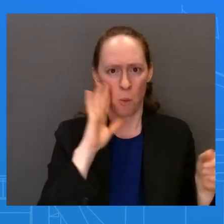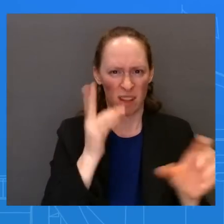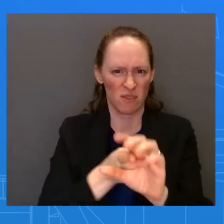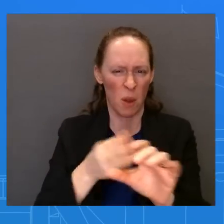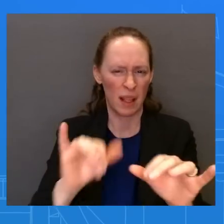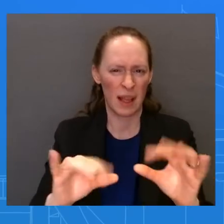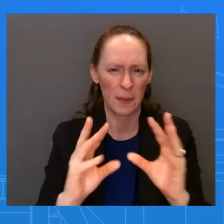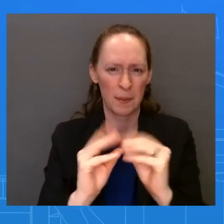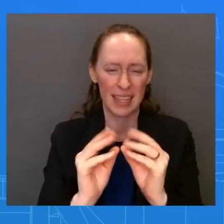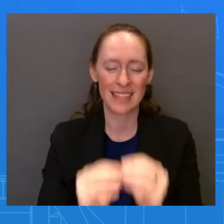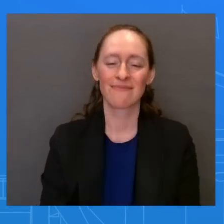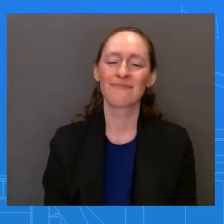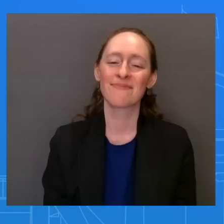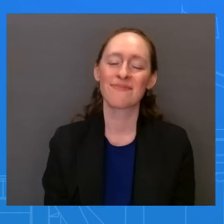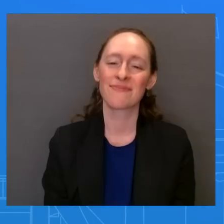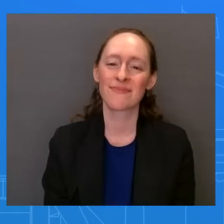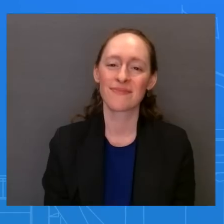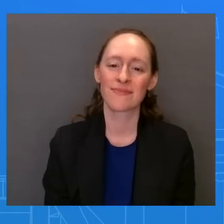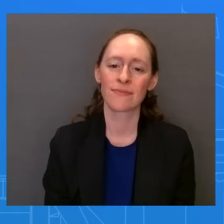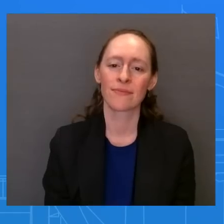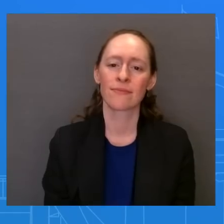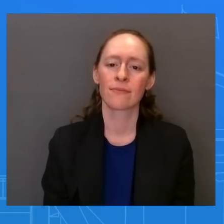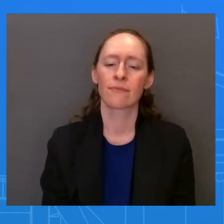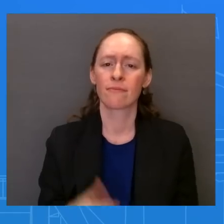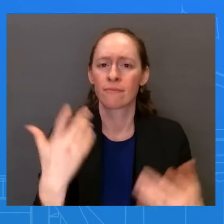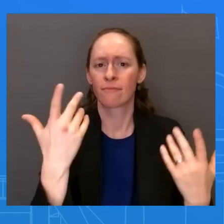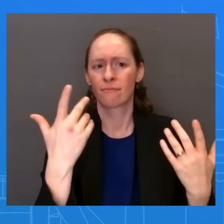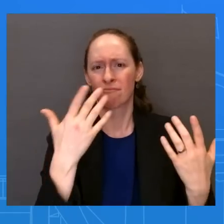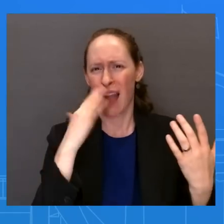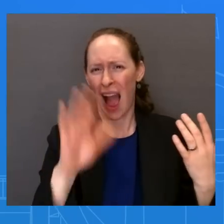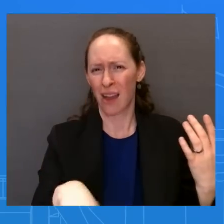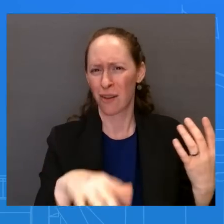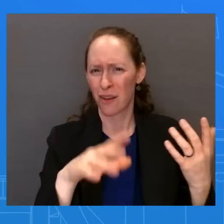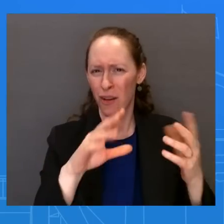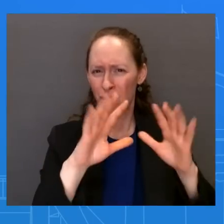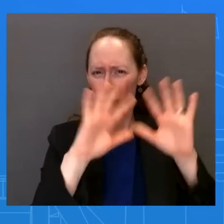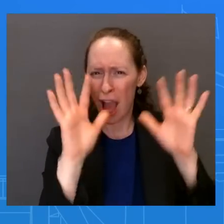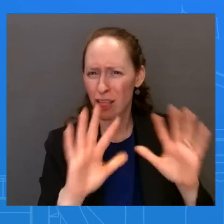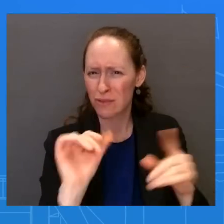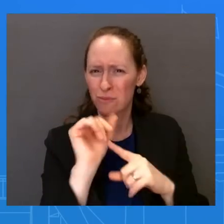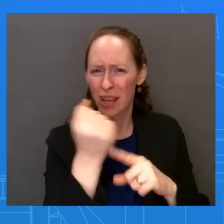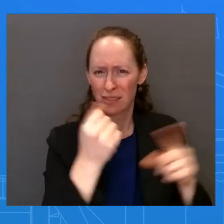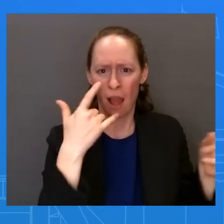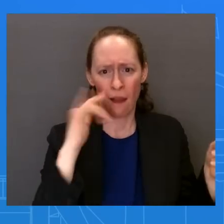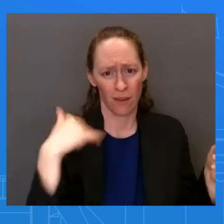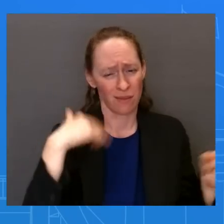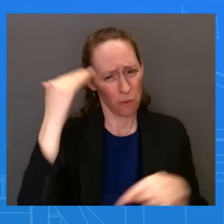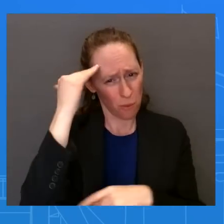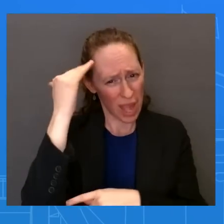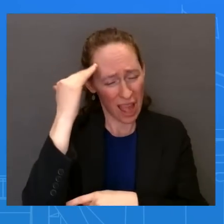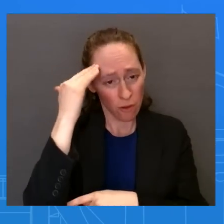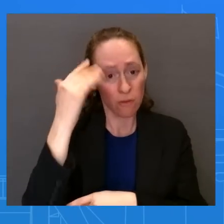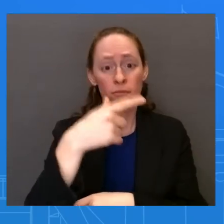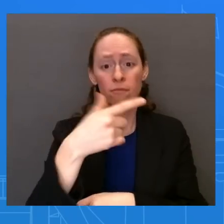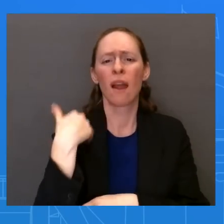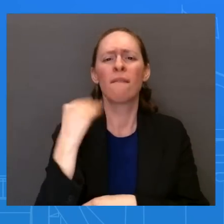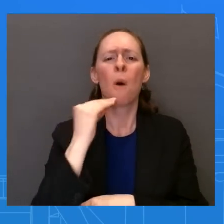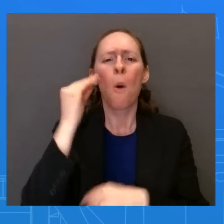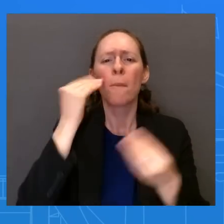and is being regularly briefed by his Homeland Security team. Throughout this time, he has remained in close touch with the governor